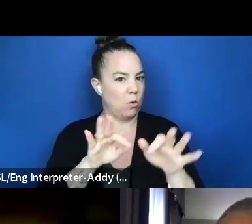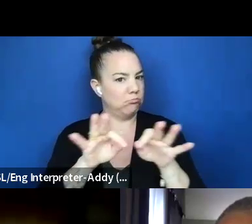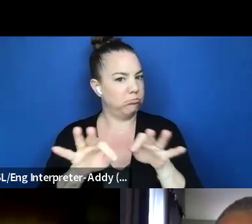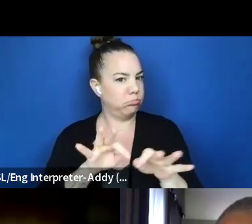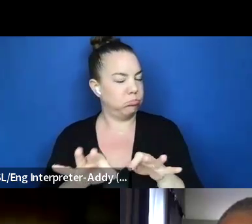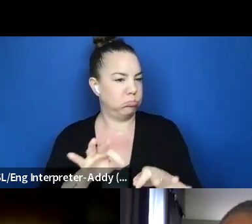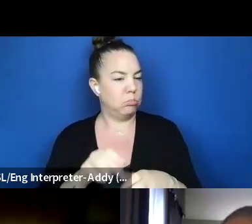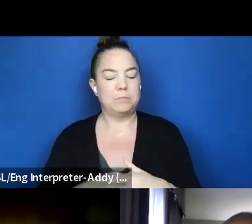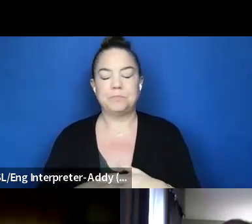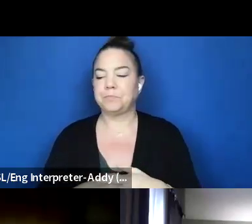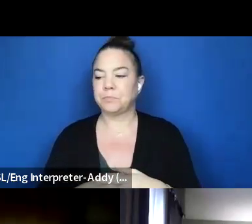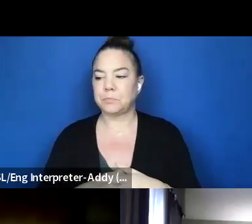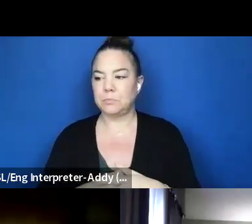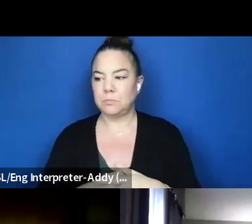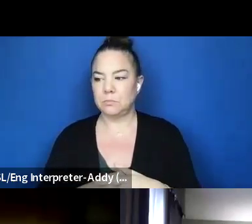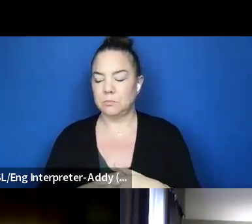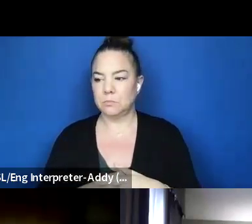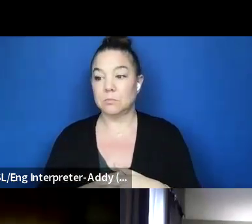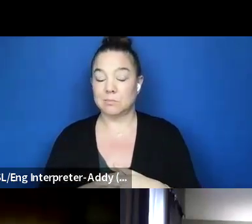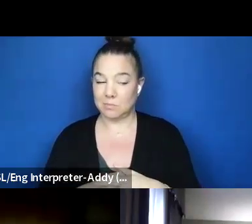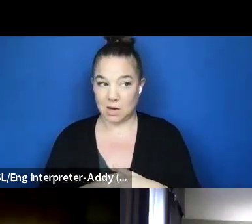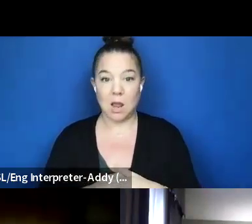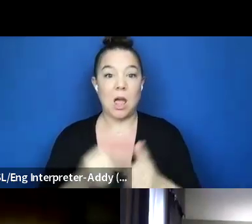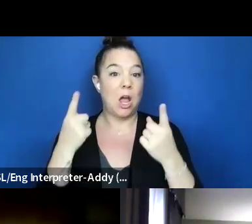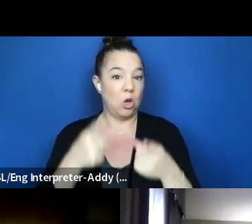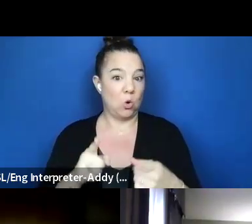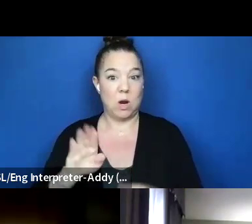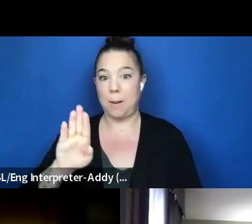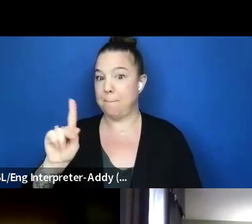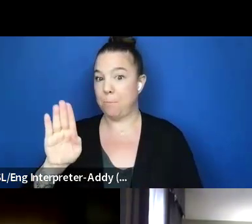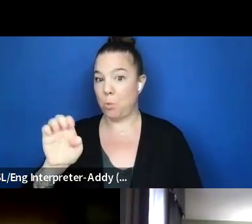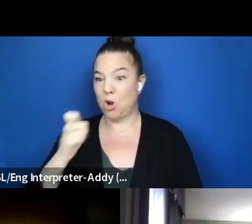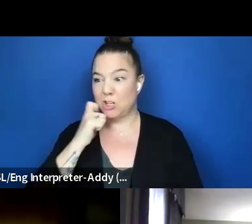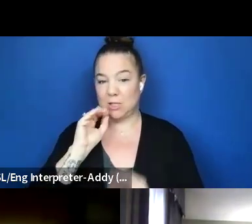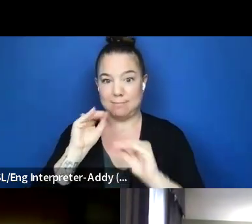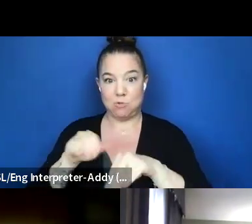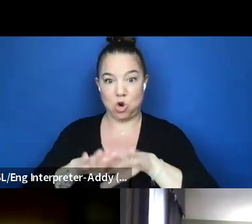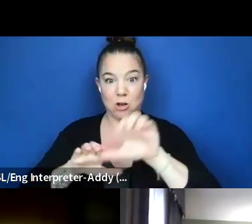Elissa w/ APRIL: and I, you know I agree with what Brooke just put in the chat that the